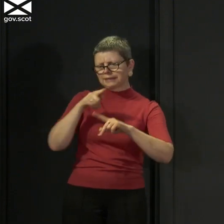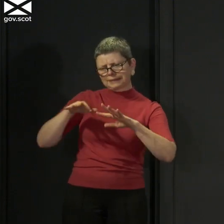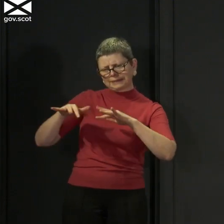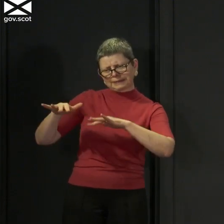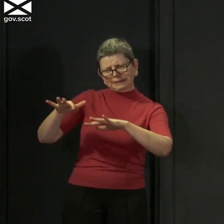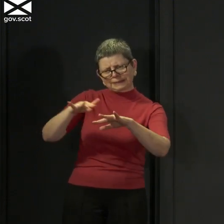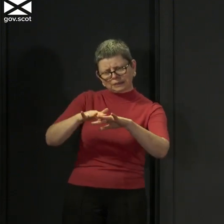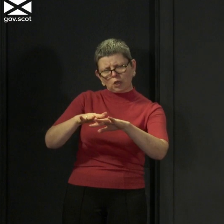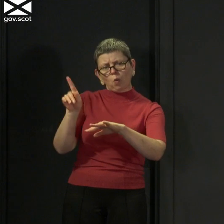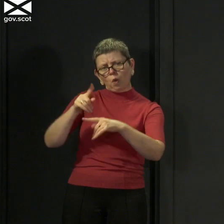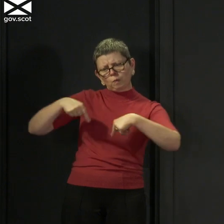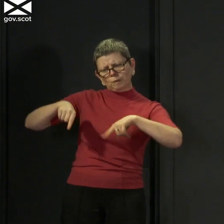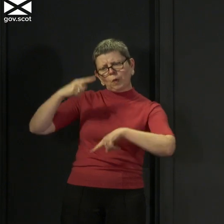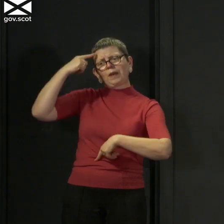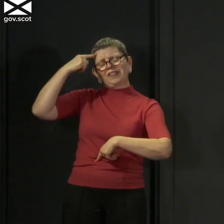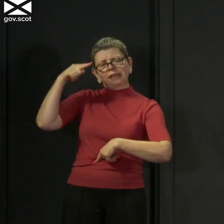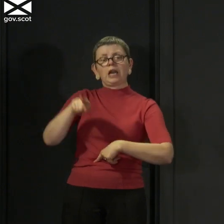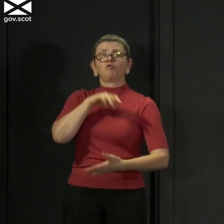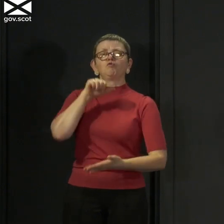for the protection of the people in Scotland.